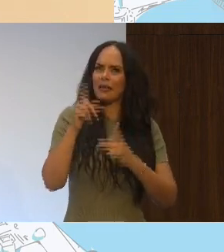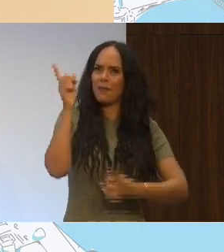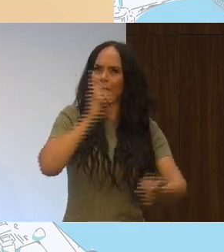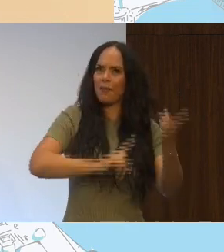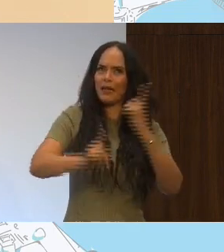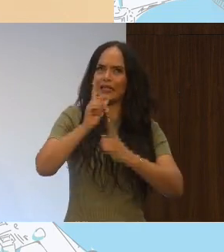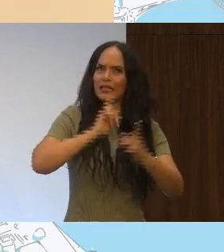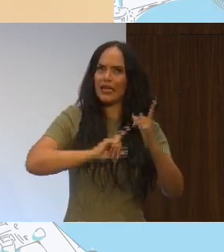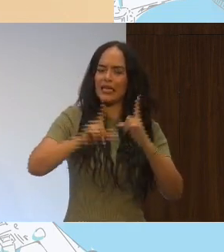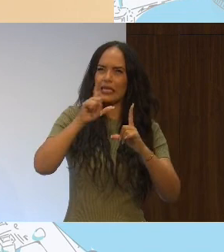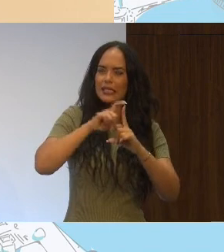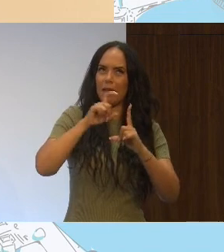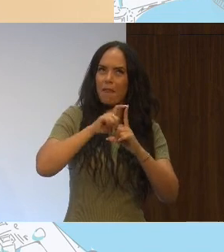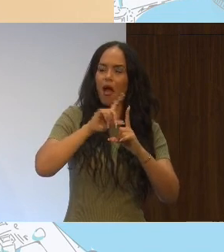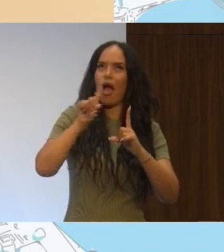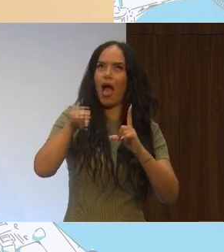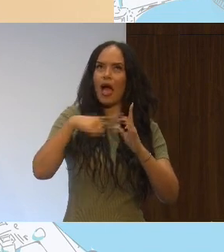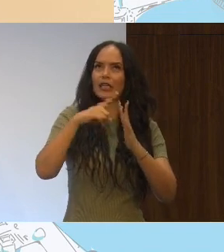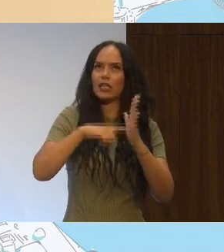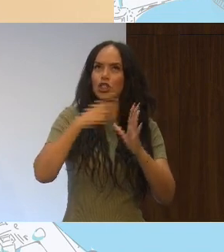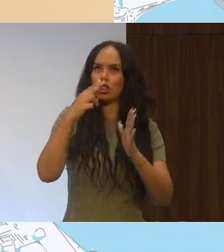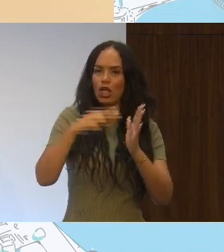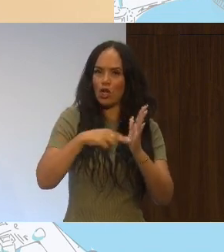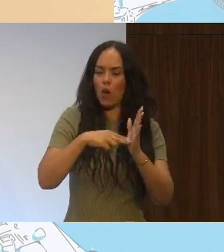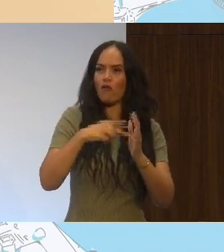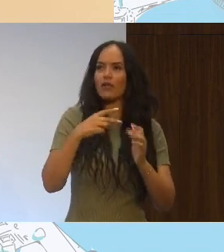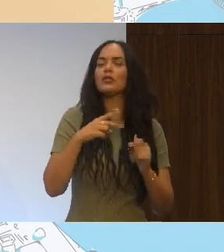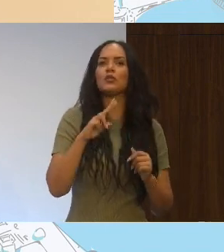in January for the Vyipta the intravenous one,